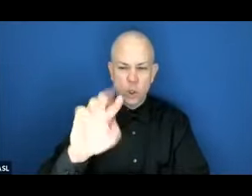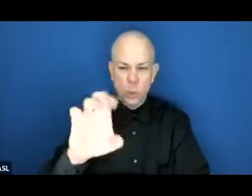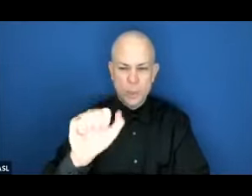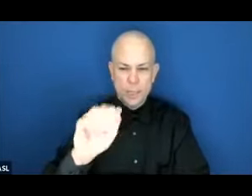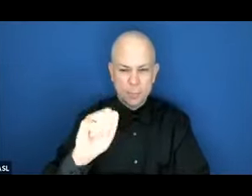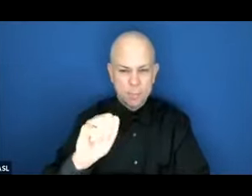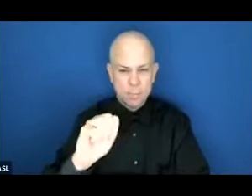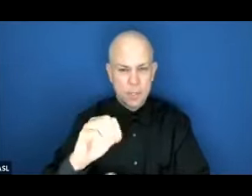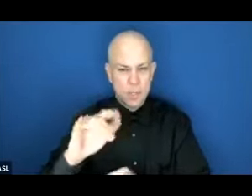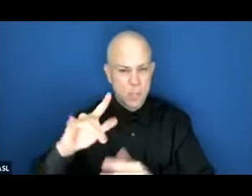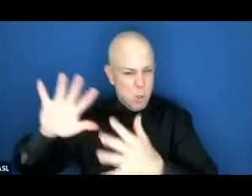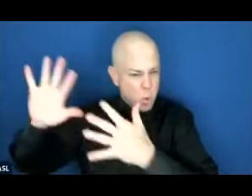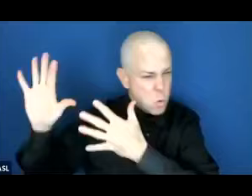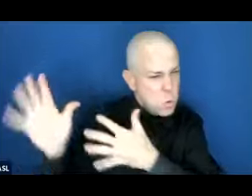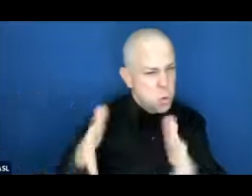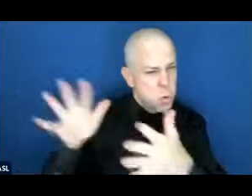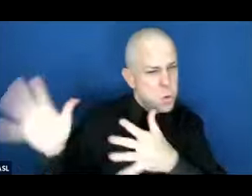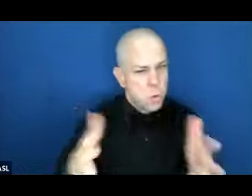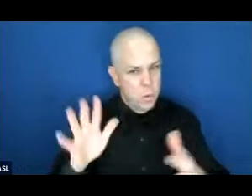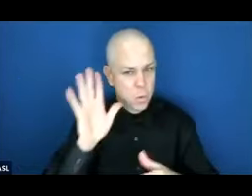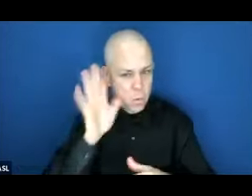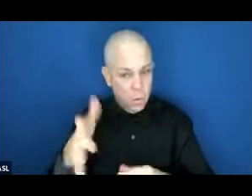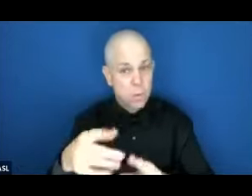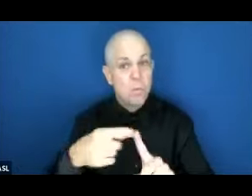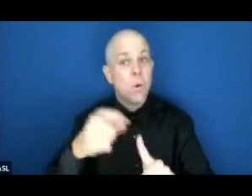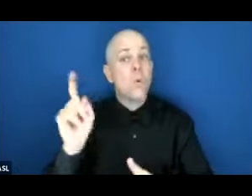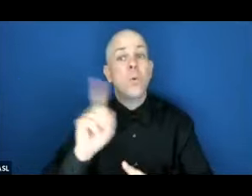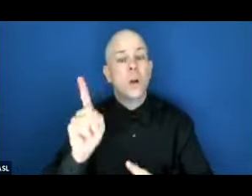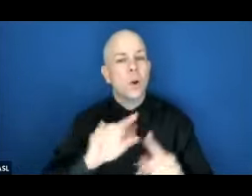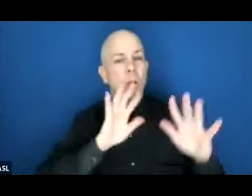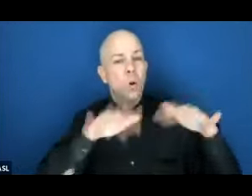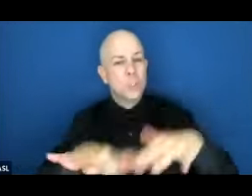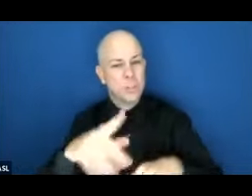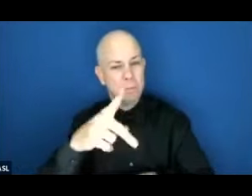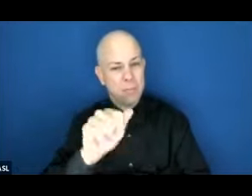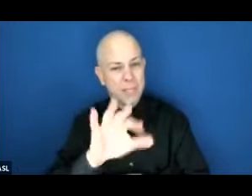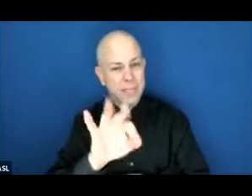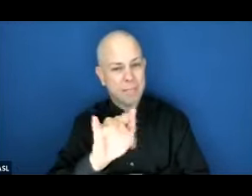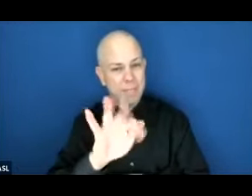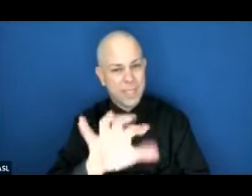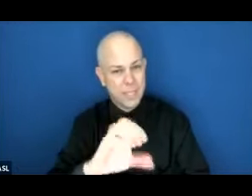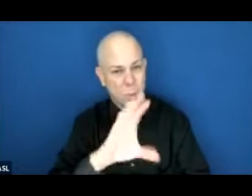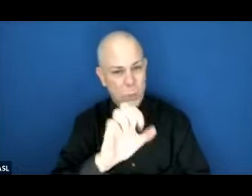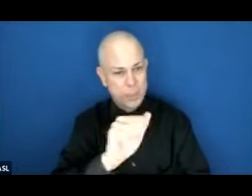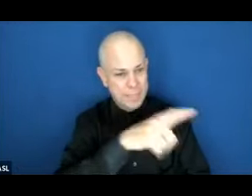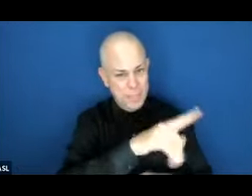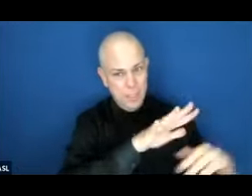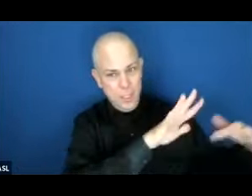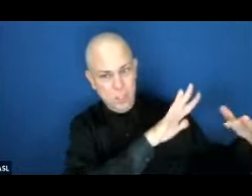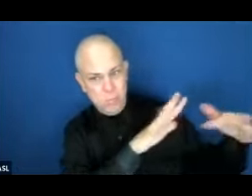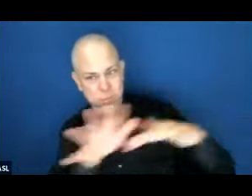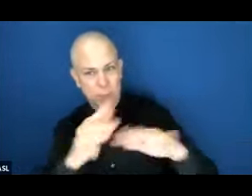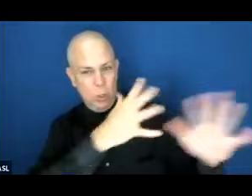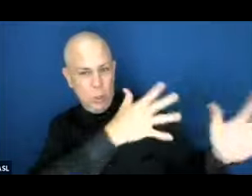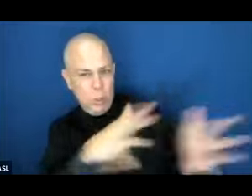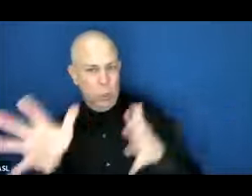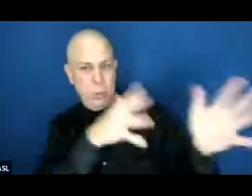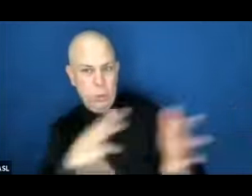moisture and it's also going to bring some stronger winds. With those stronger winds again that's going to really bring up